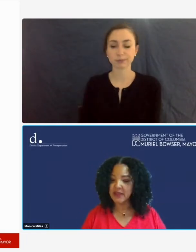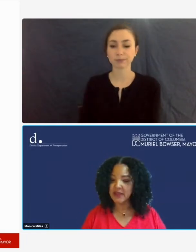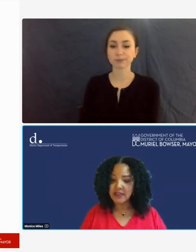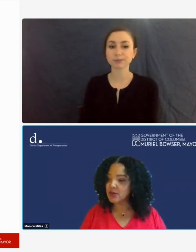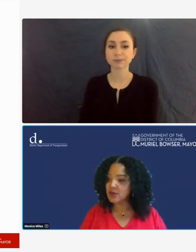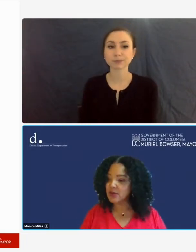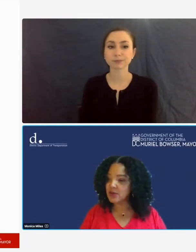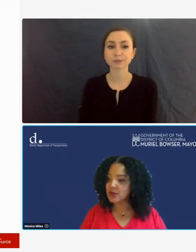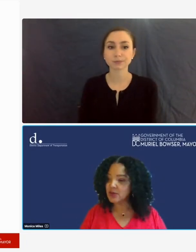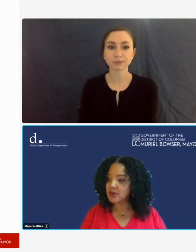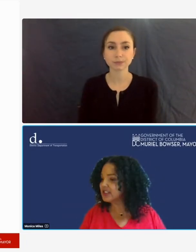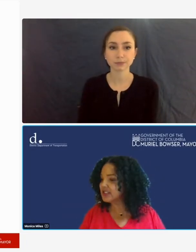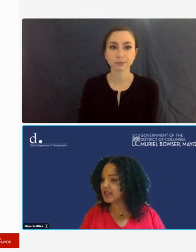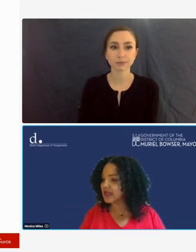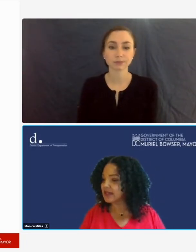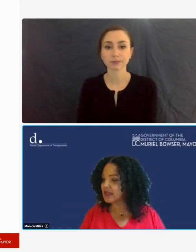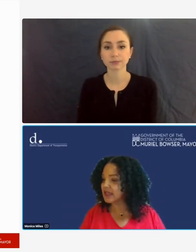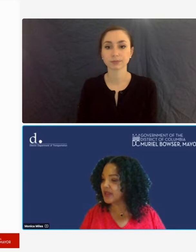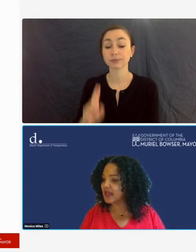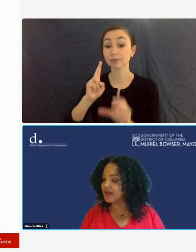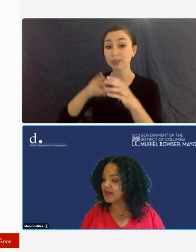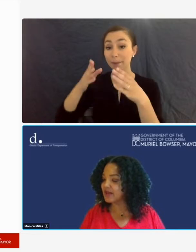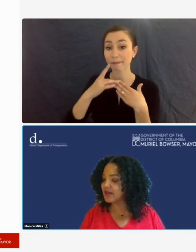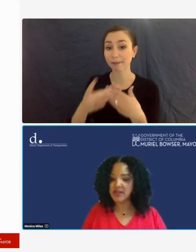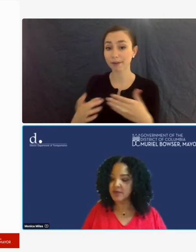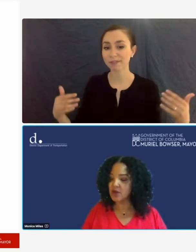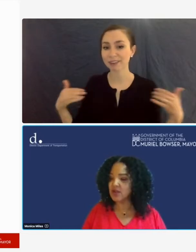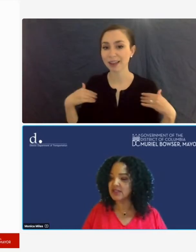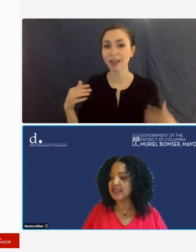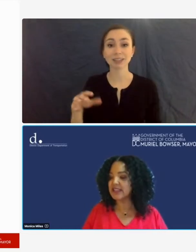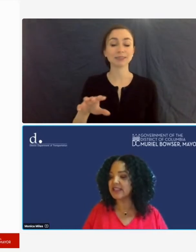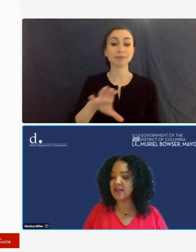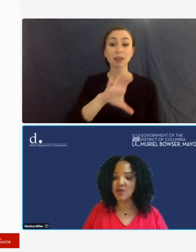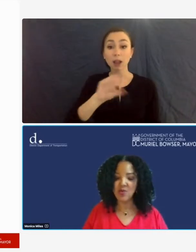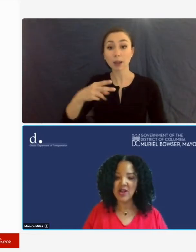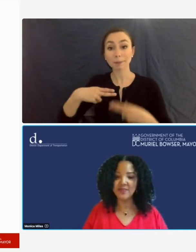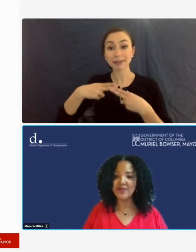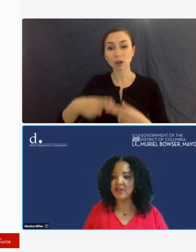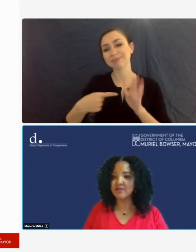so in the participants guide we have a company called it's example one let me